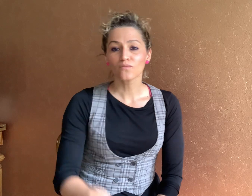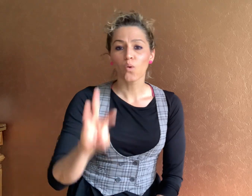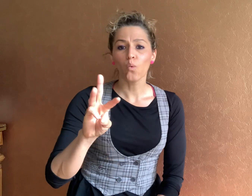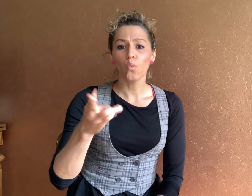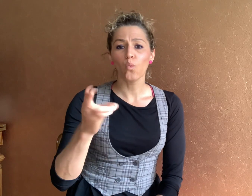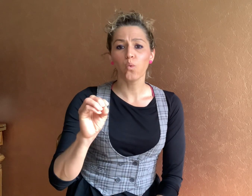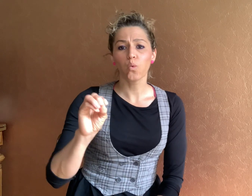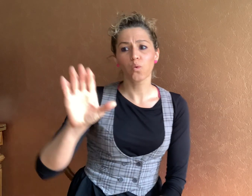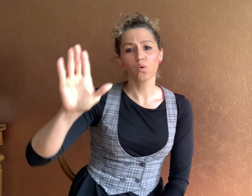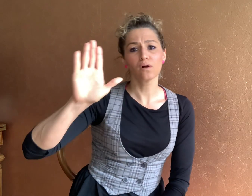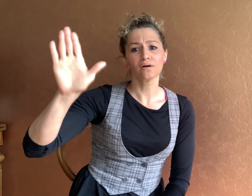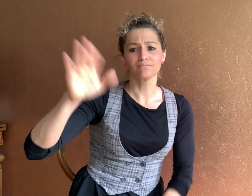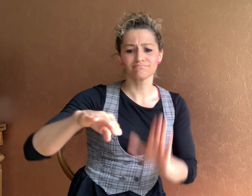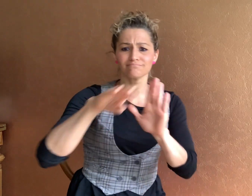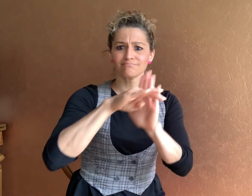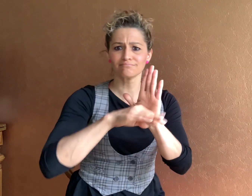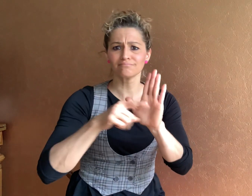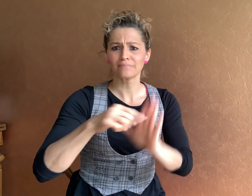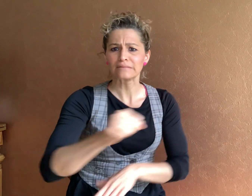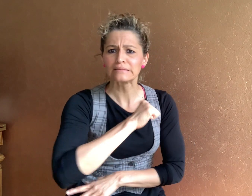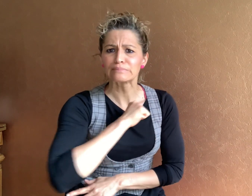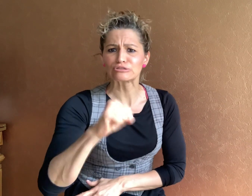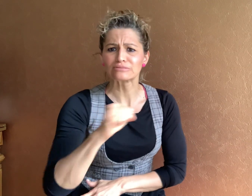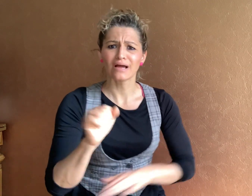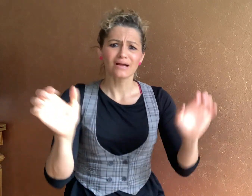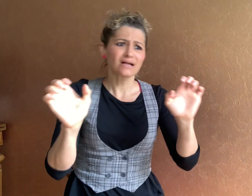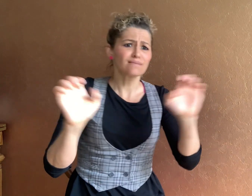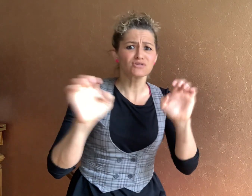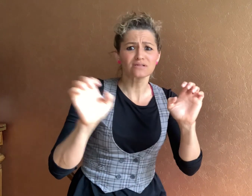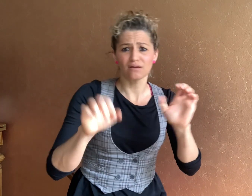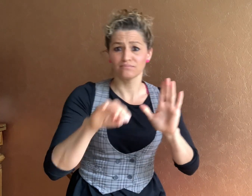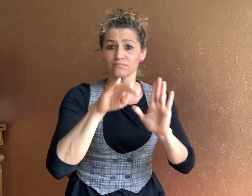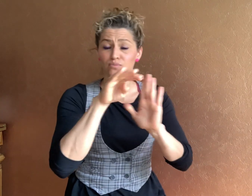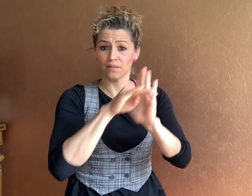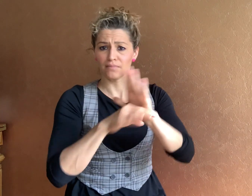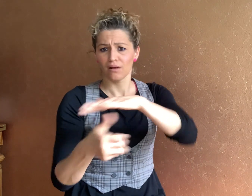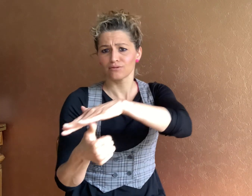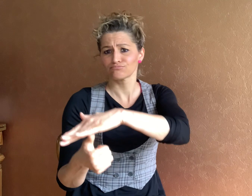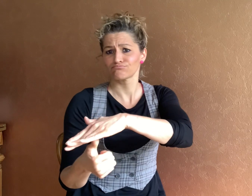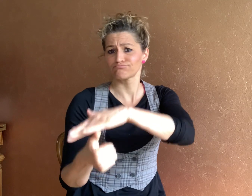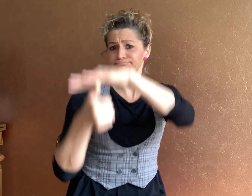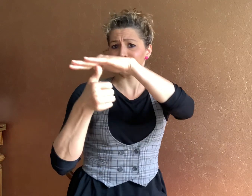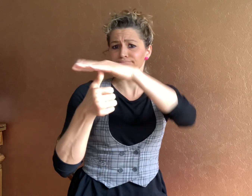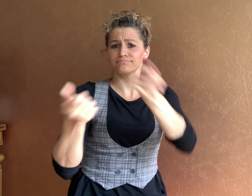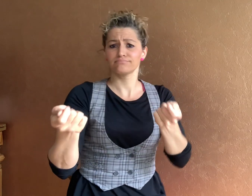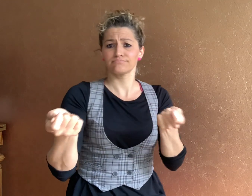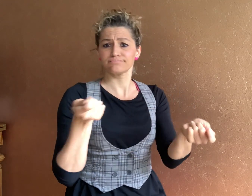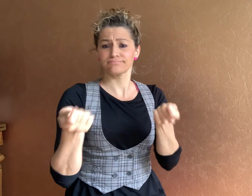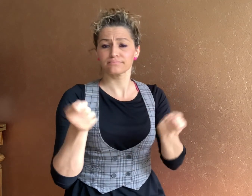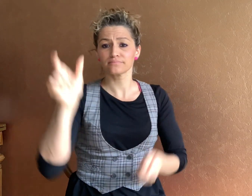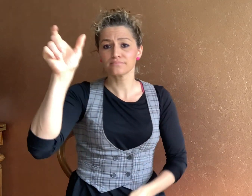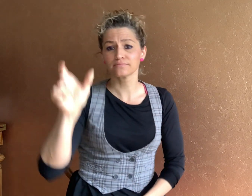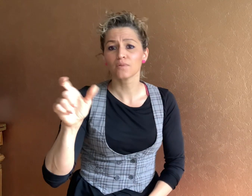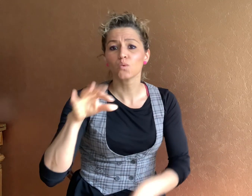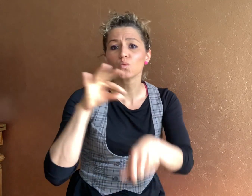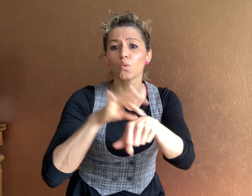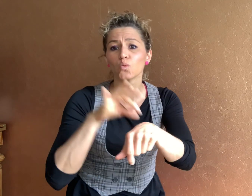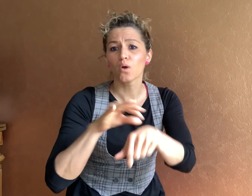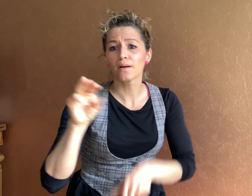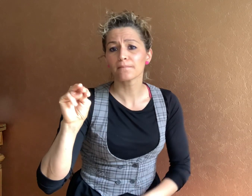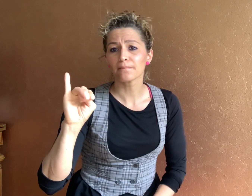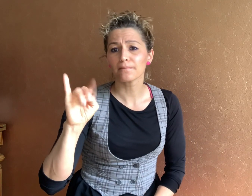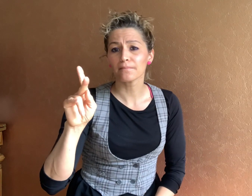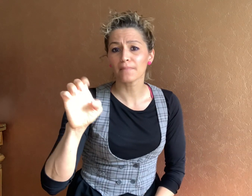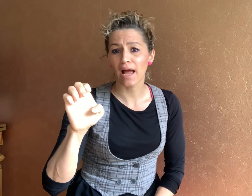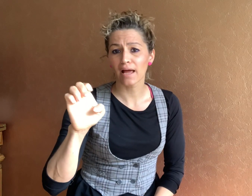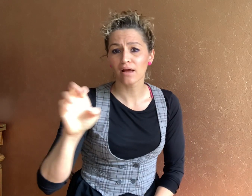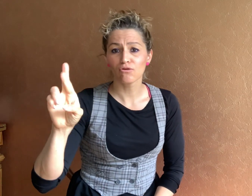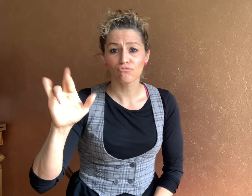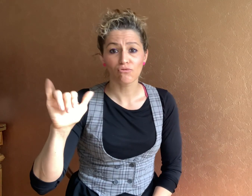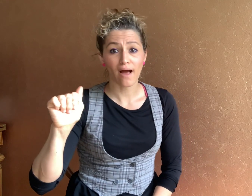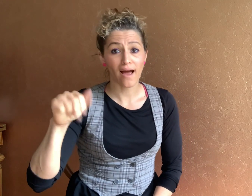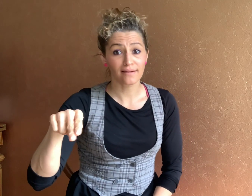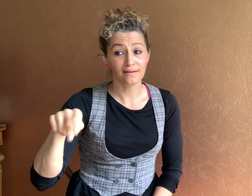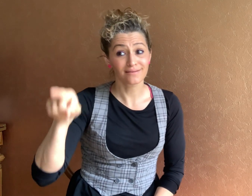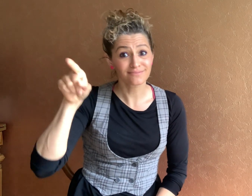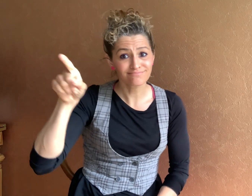WHO’s emergencies program executive director, Dr. Mike Ryan